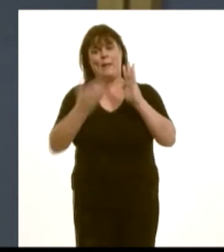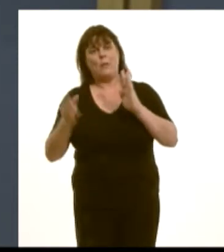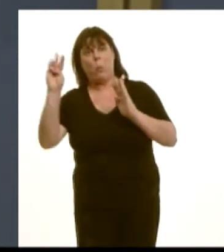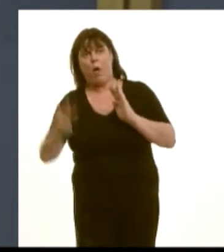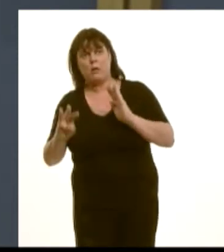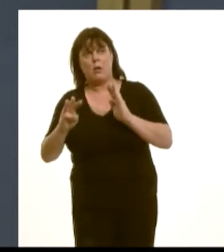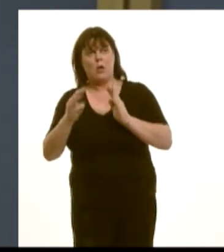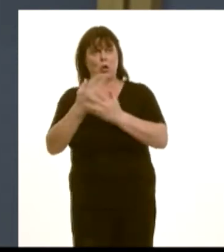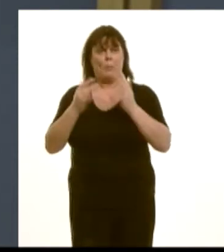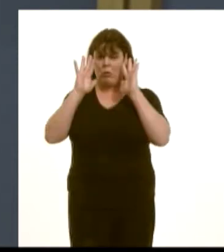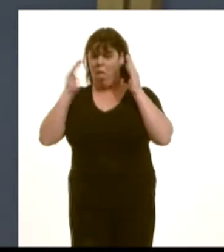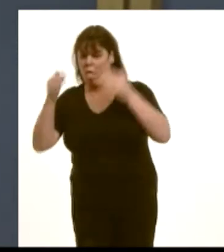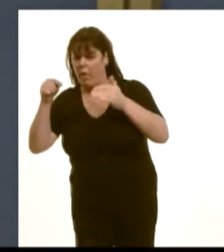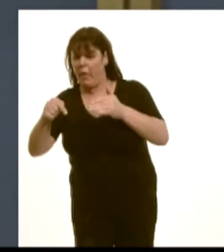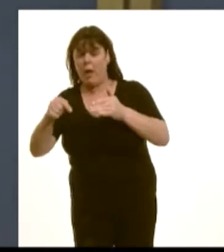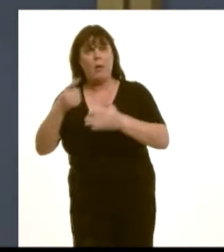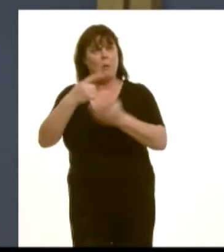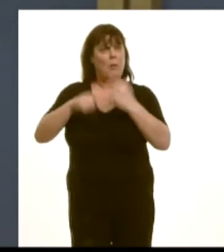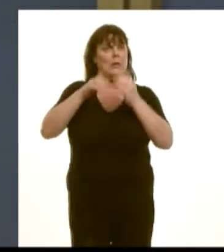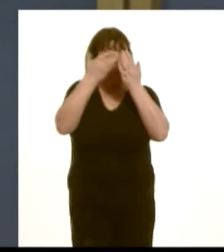realise that that is a problem that needs to be resolved, but what is your message to